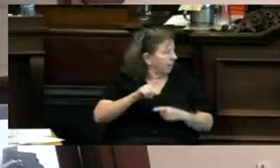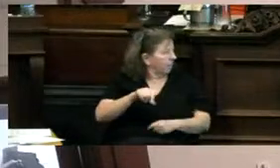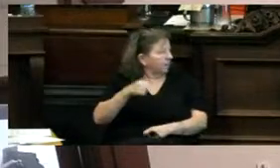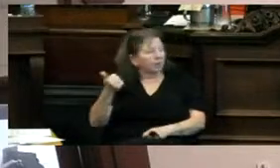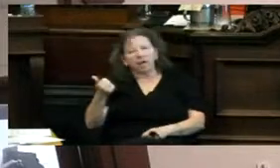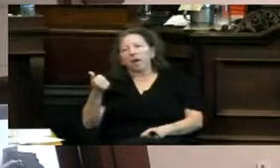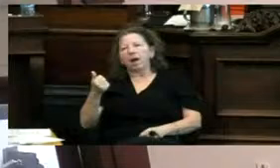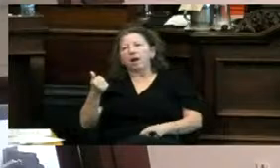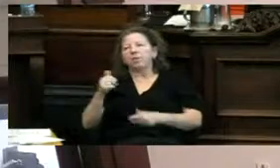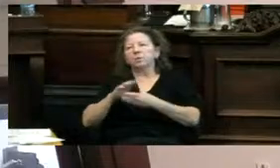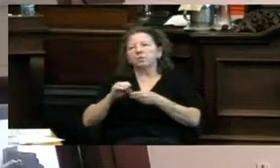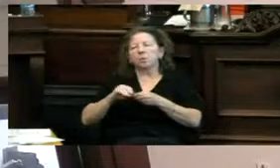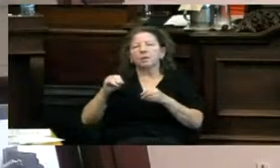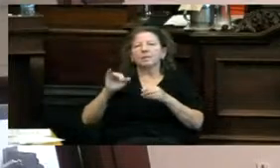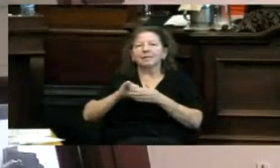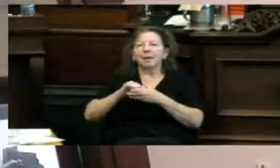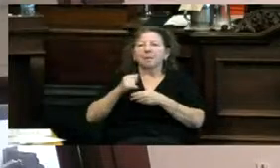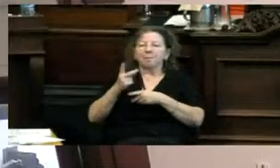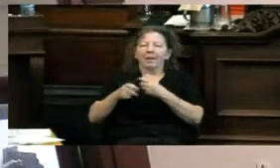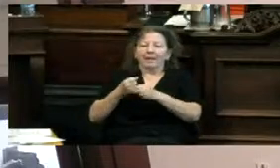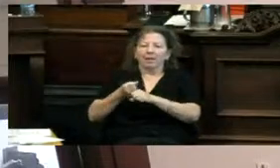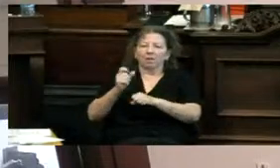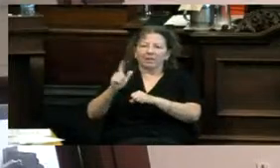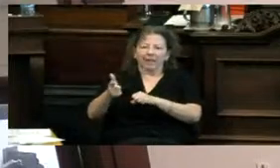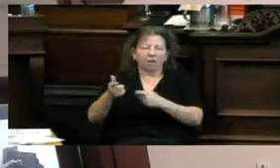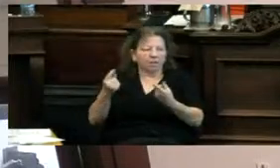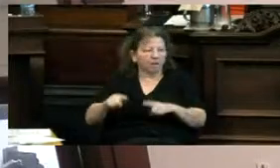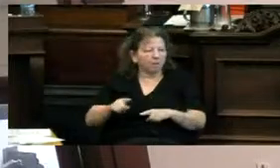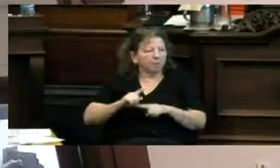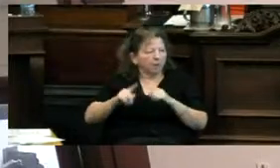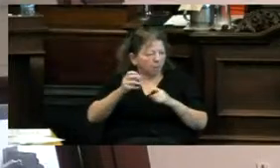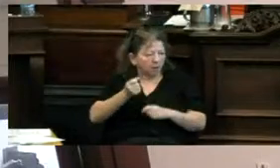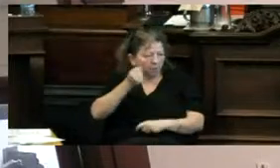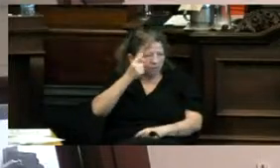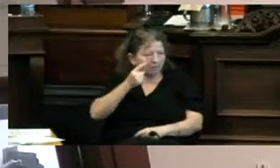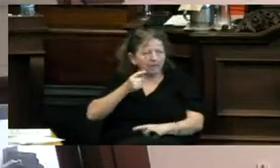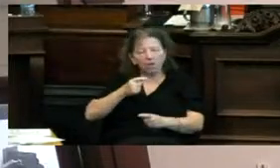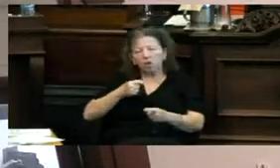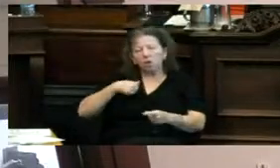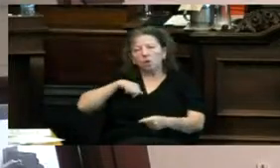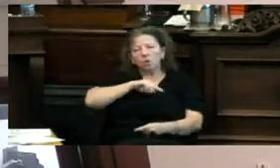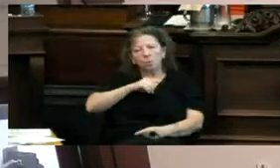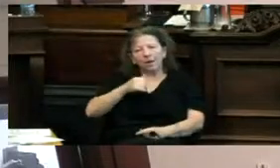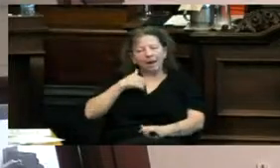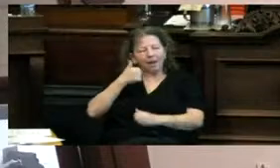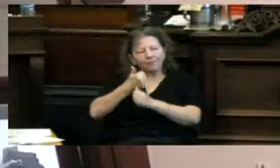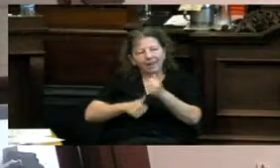event. And that was a big exposé